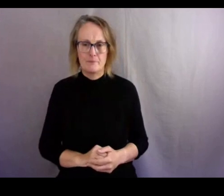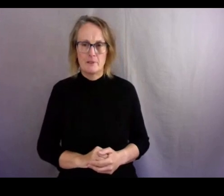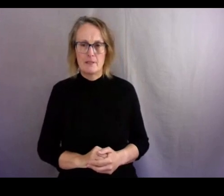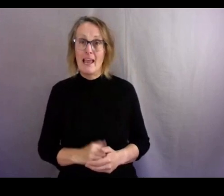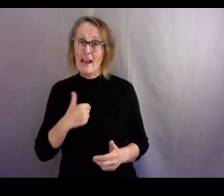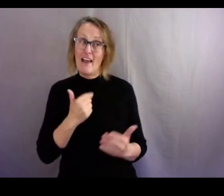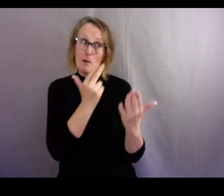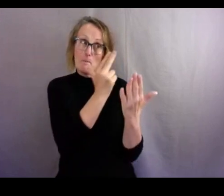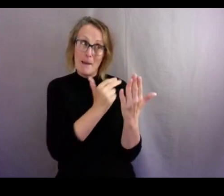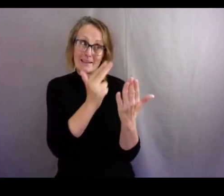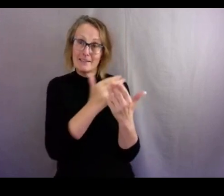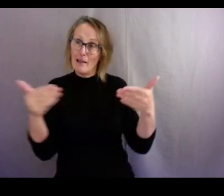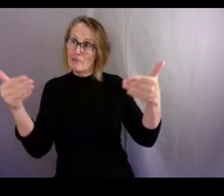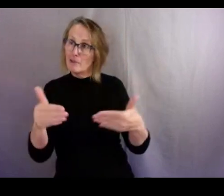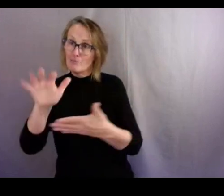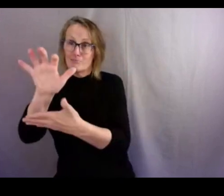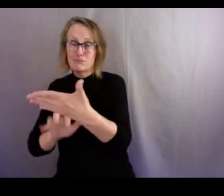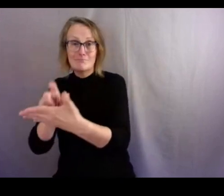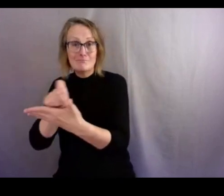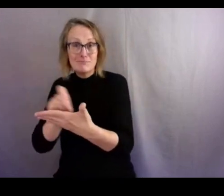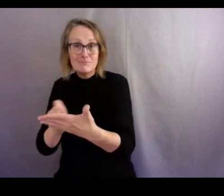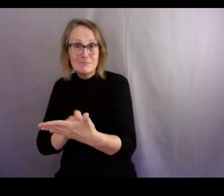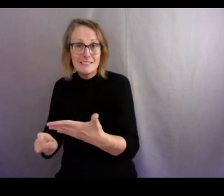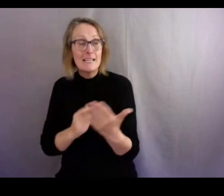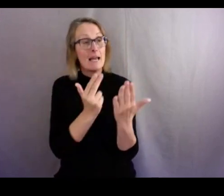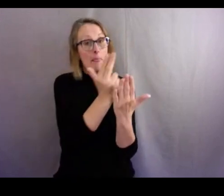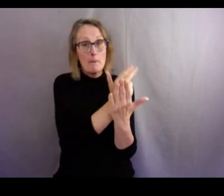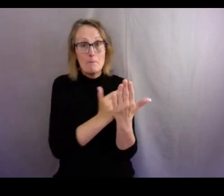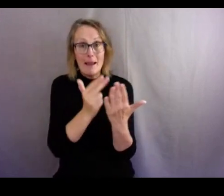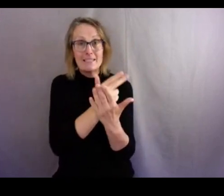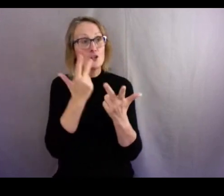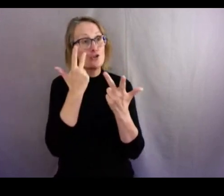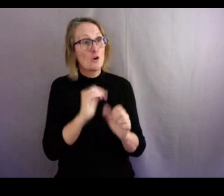as paintings show the mystery and beauty of the Polynesian people, their culture